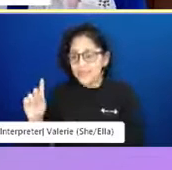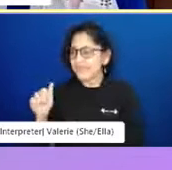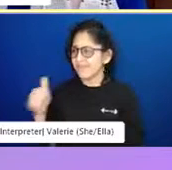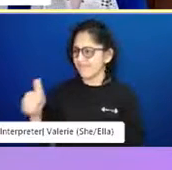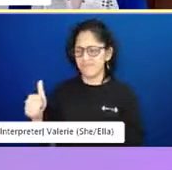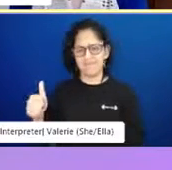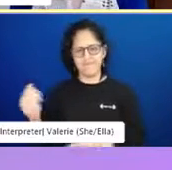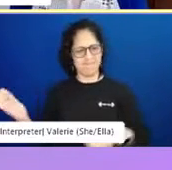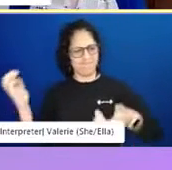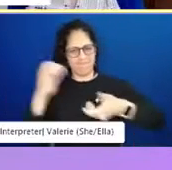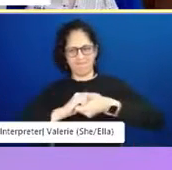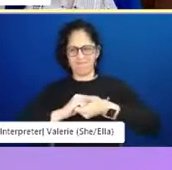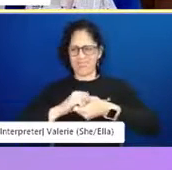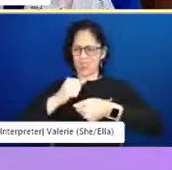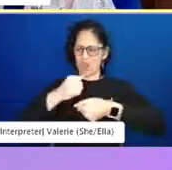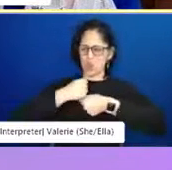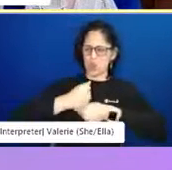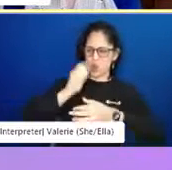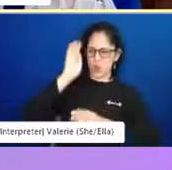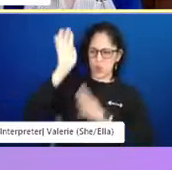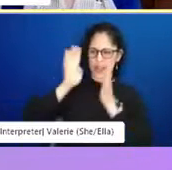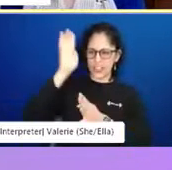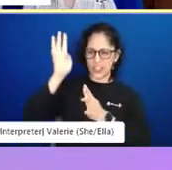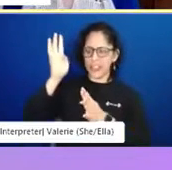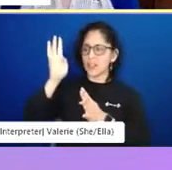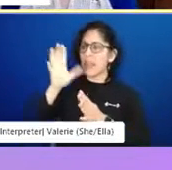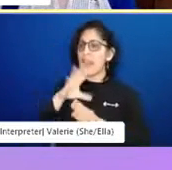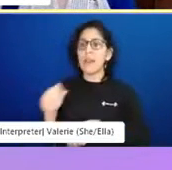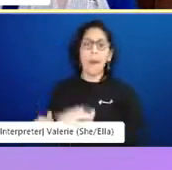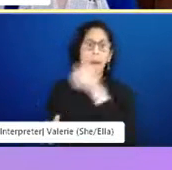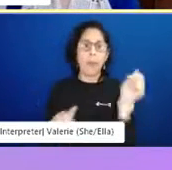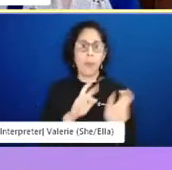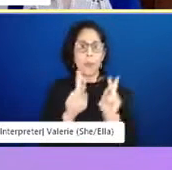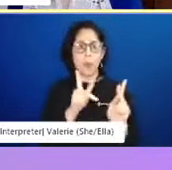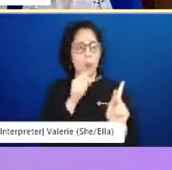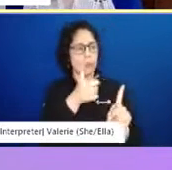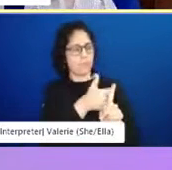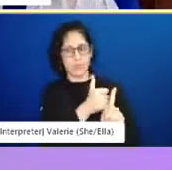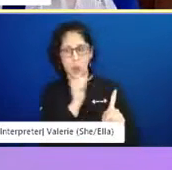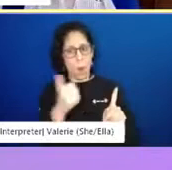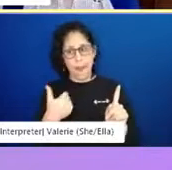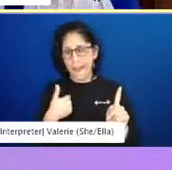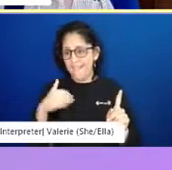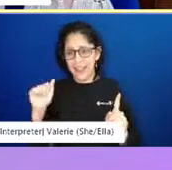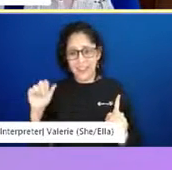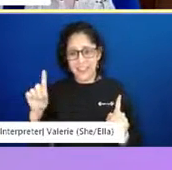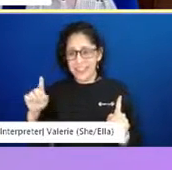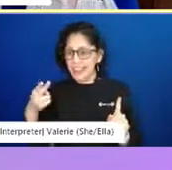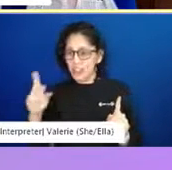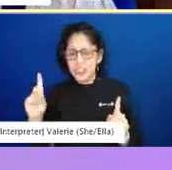us alongside a range of people who may not have ADHD but also get frustrated with similar patterns